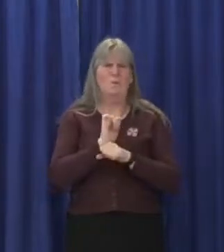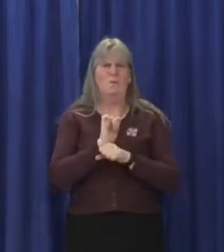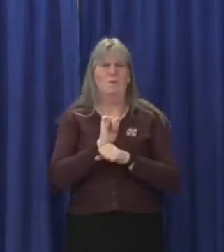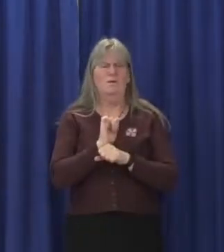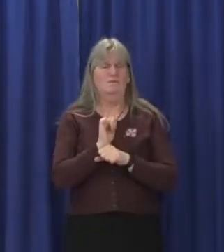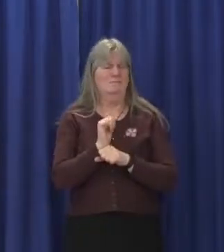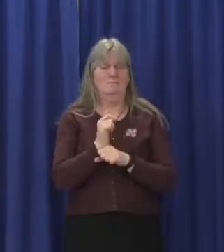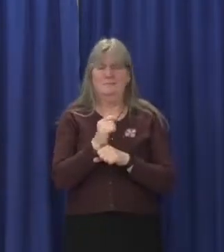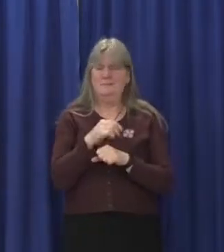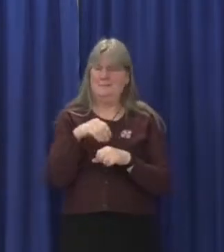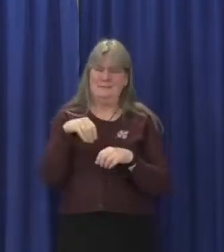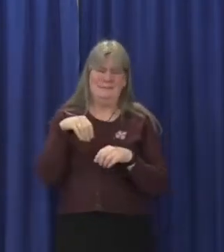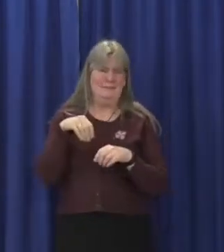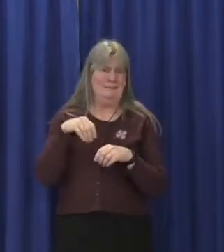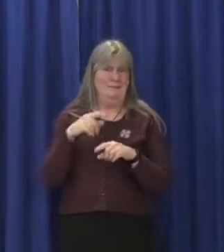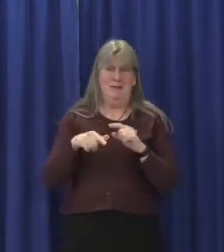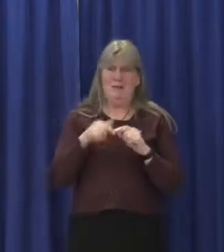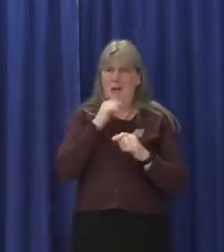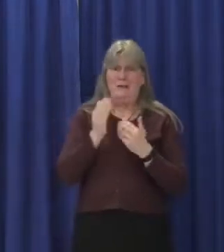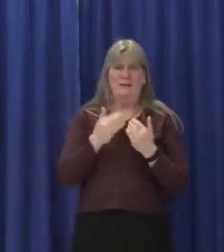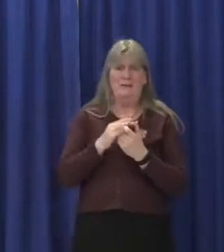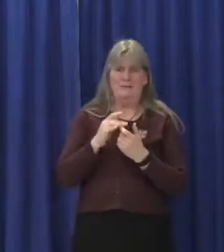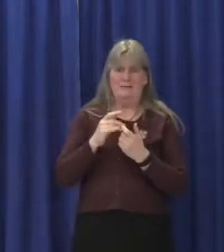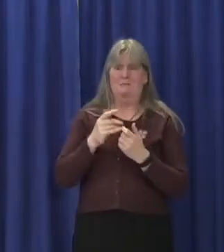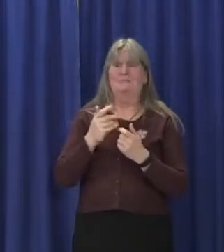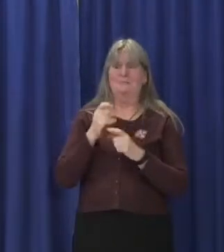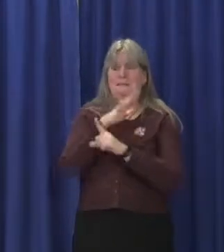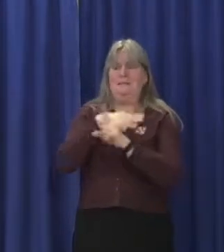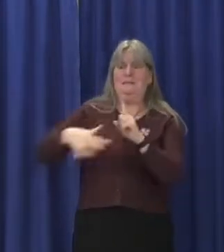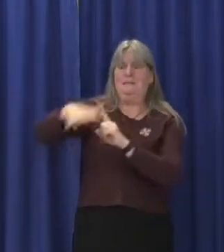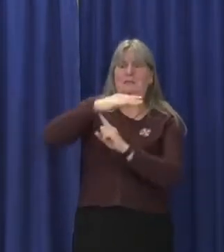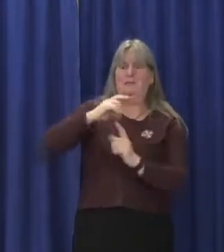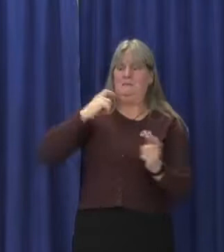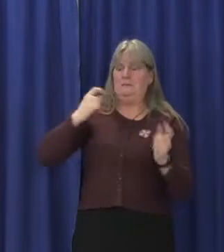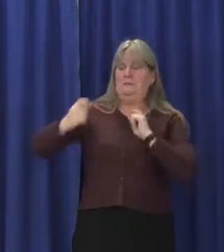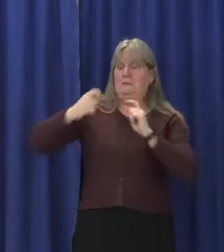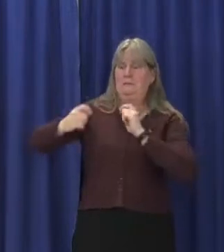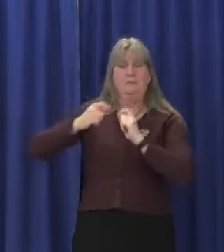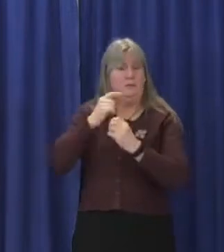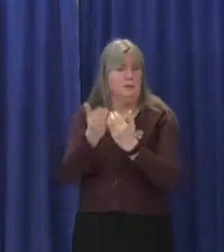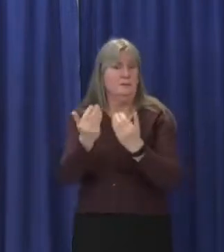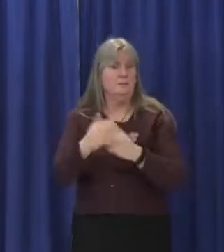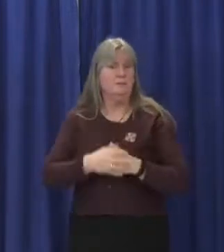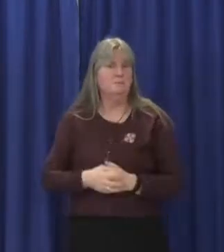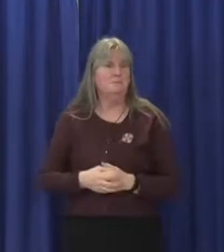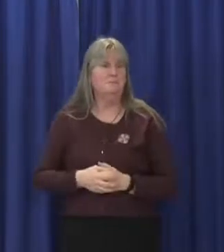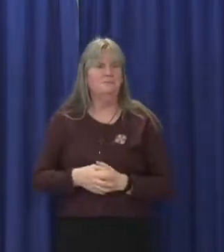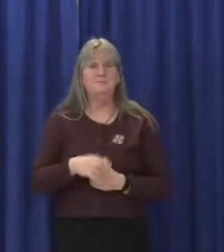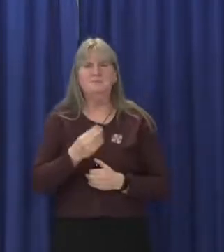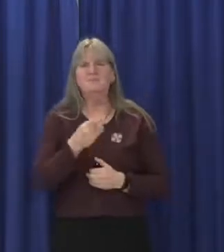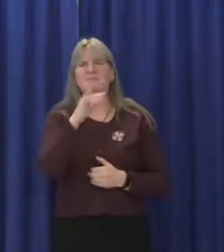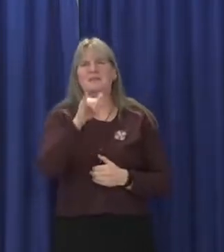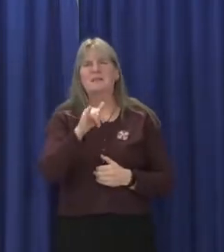rapidly changing landscape. Thank you. We'll now move to Haley at Yukon News.